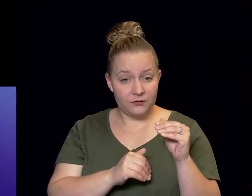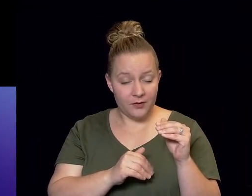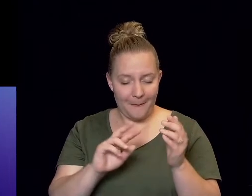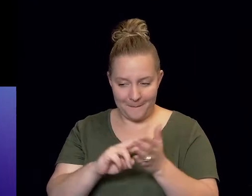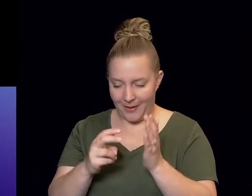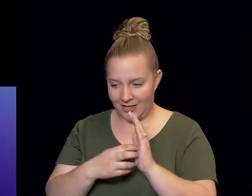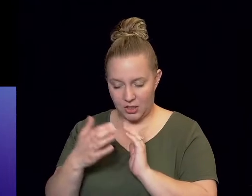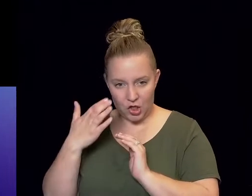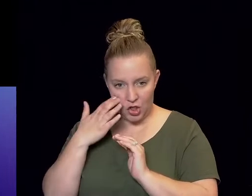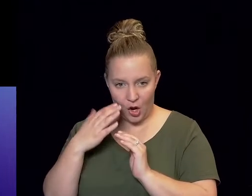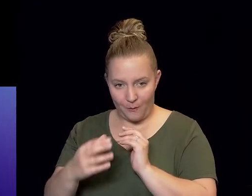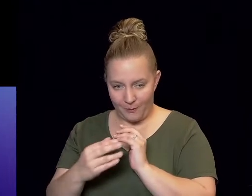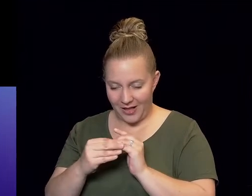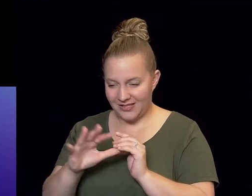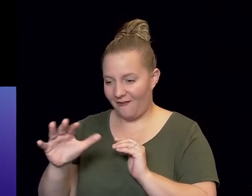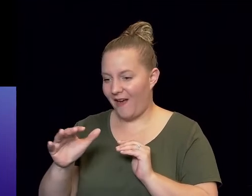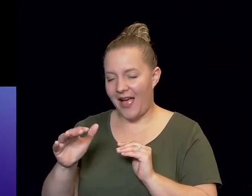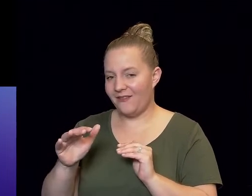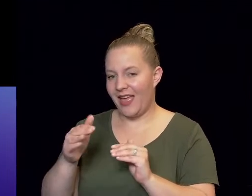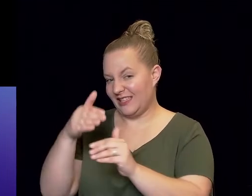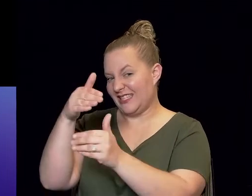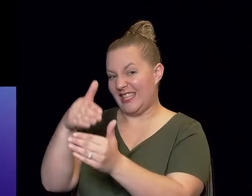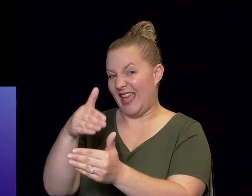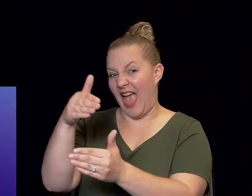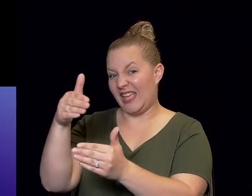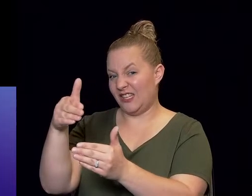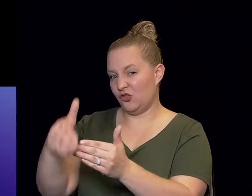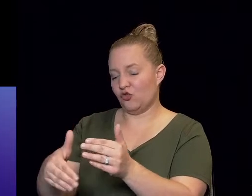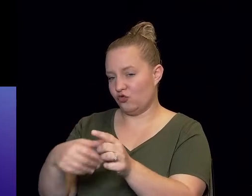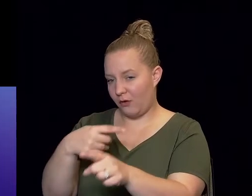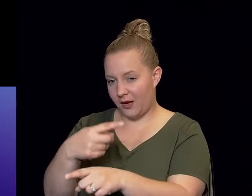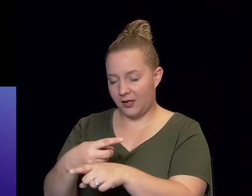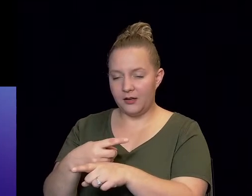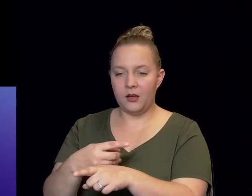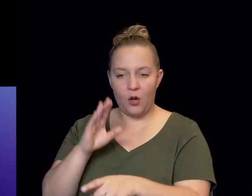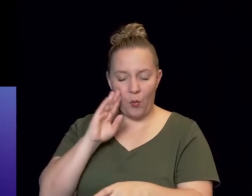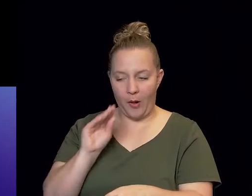that my plus 5 is gonna go at the end, right? So, I'm just gonna put that over there for now.